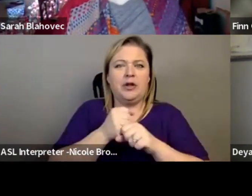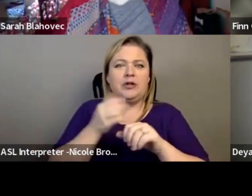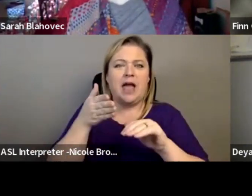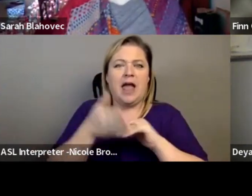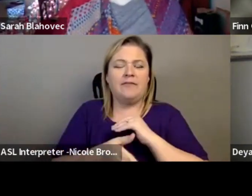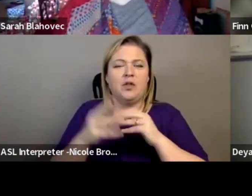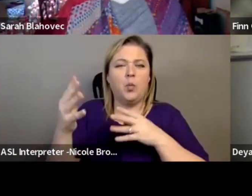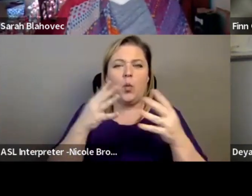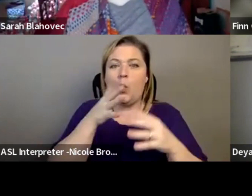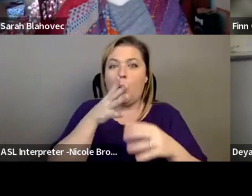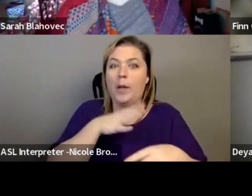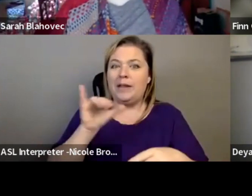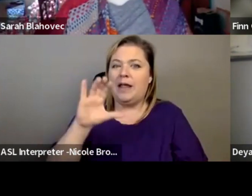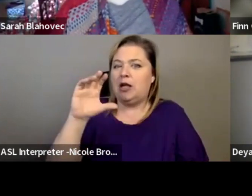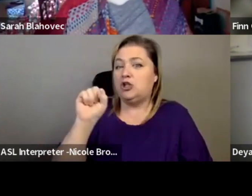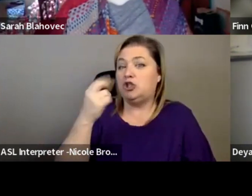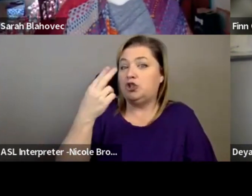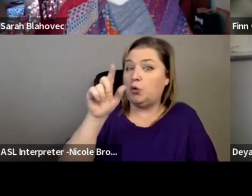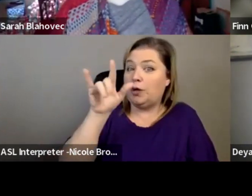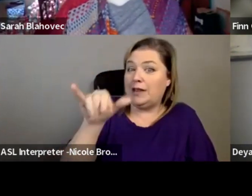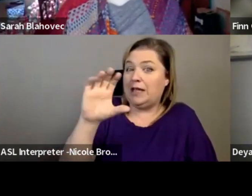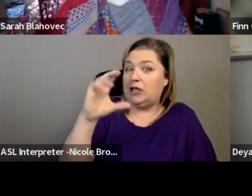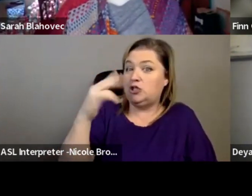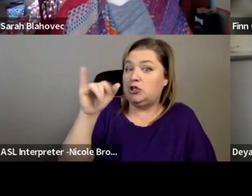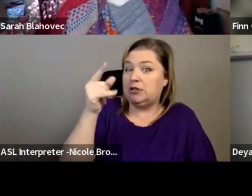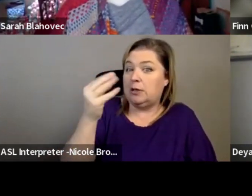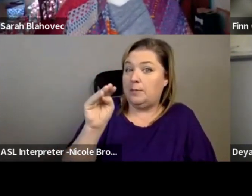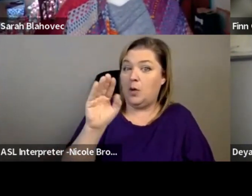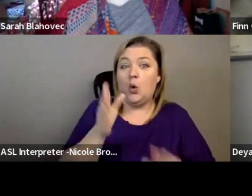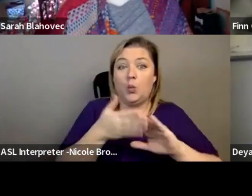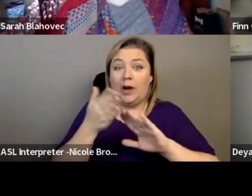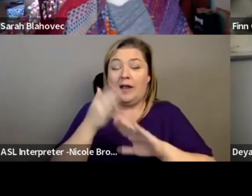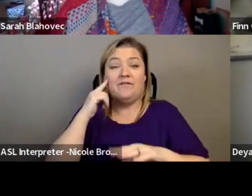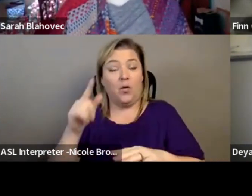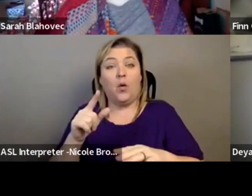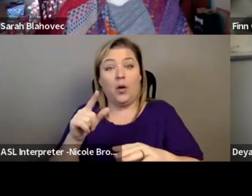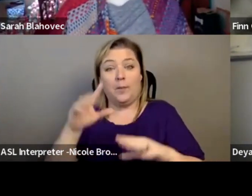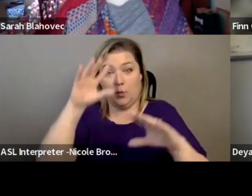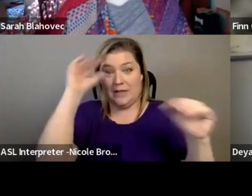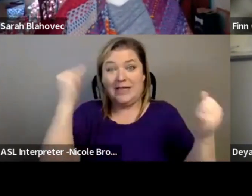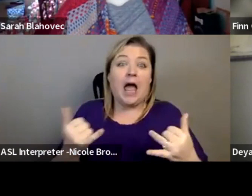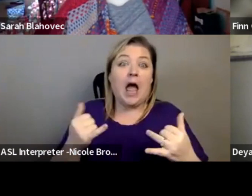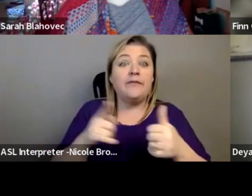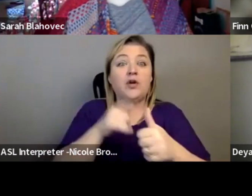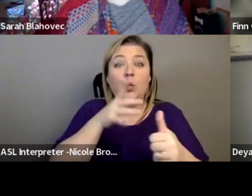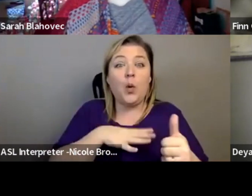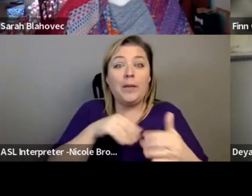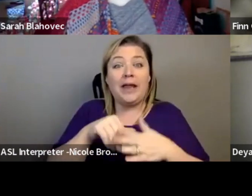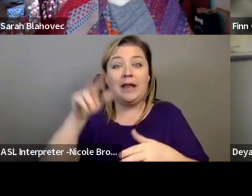running for president. And now we have a woman as vice president, very first woman in the White House. And she's a